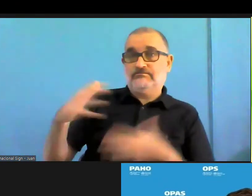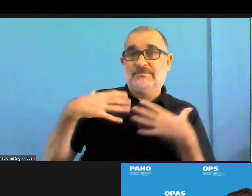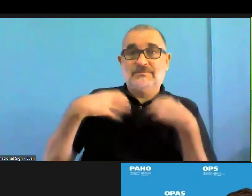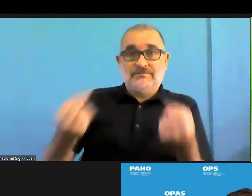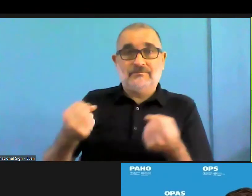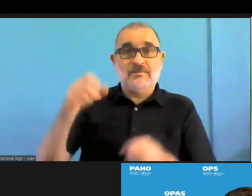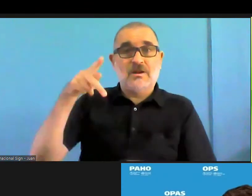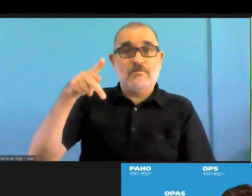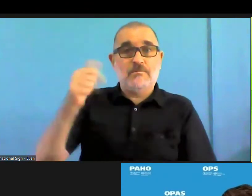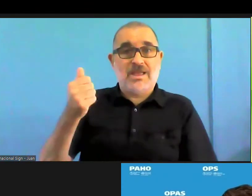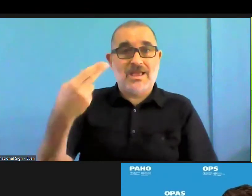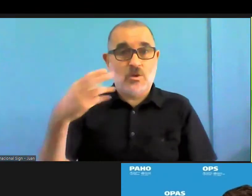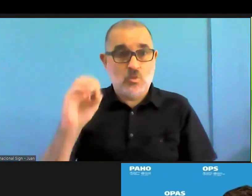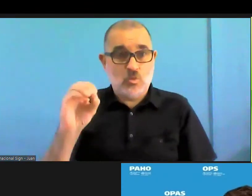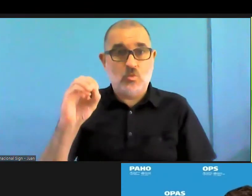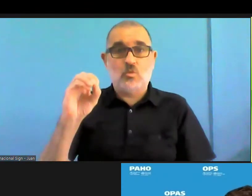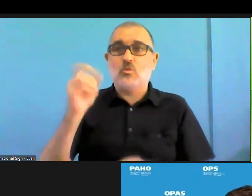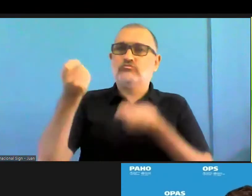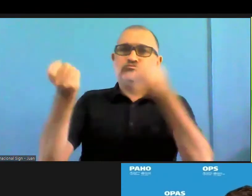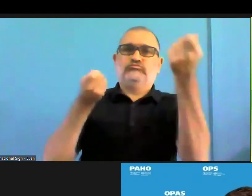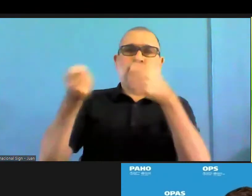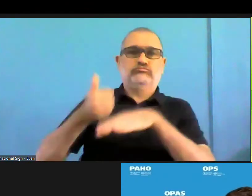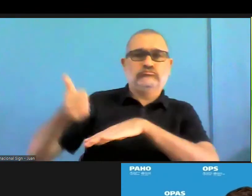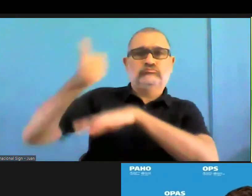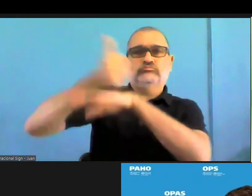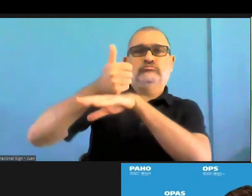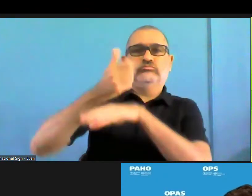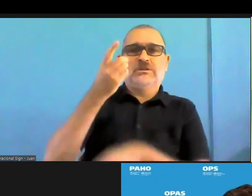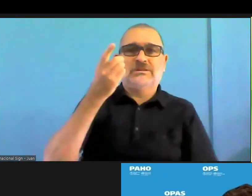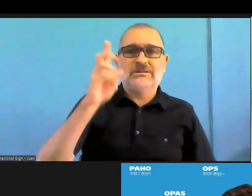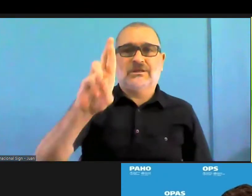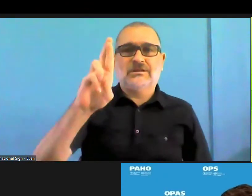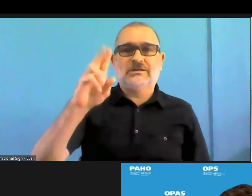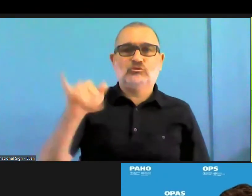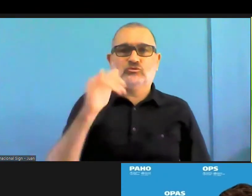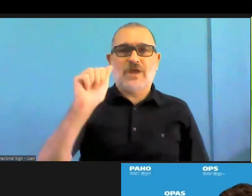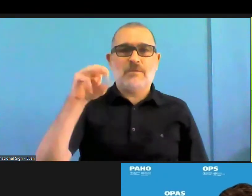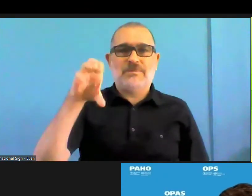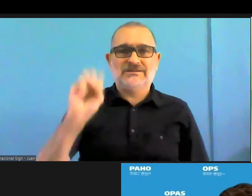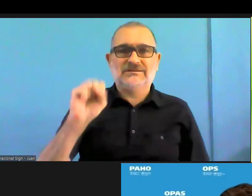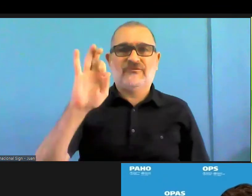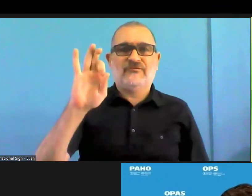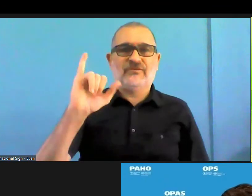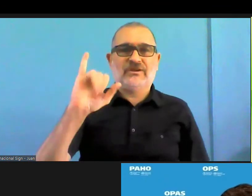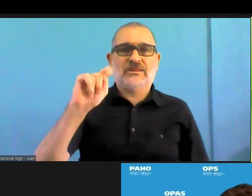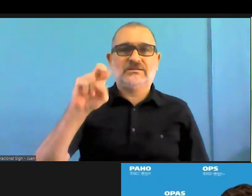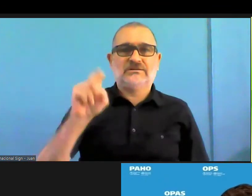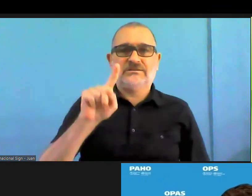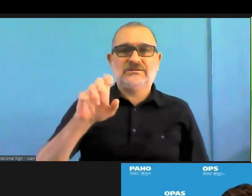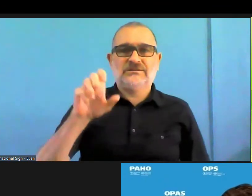health coverage and access and working closely with member states to improve health systems and services.